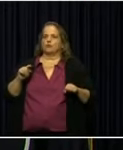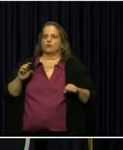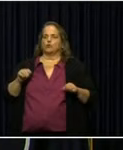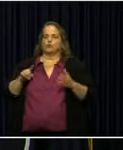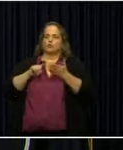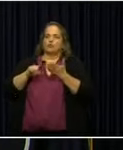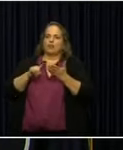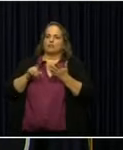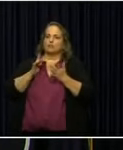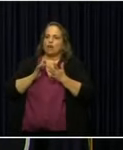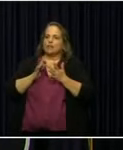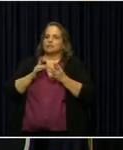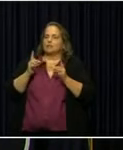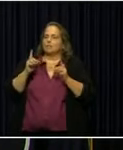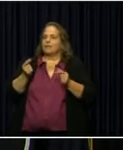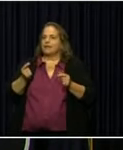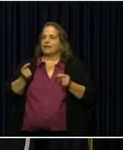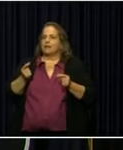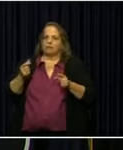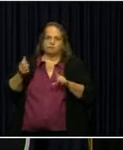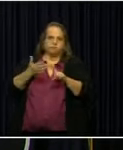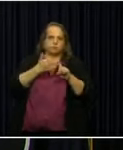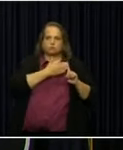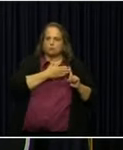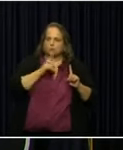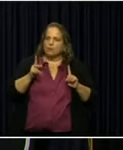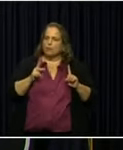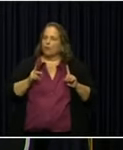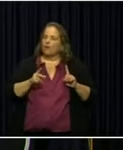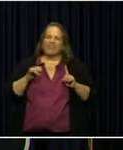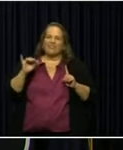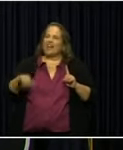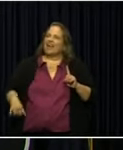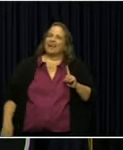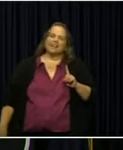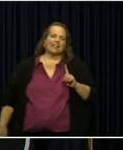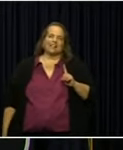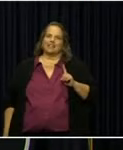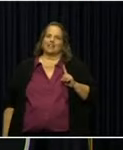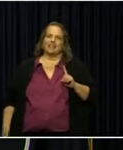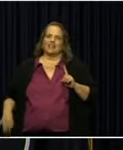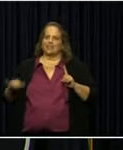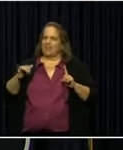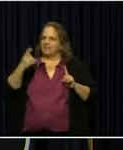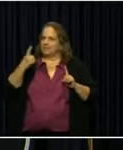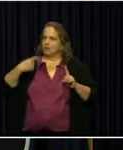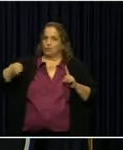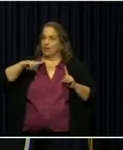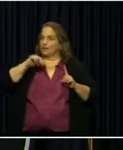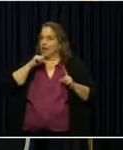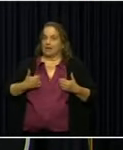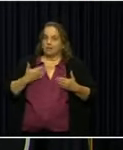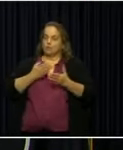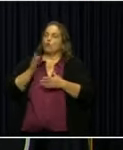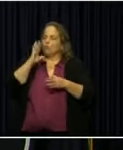YOU HAVE SACRIFICED SO MUCH. YOU HAVE NOT JUST FLATTENED THE CURVE, YOU'RE GOING TO CREATE